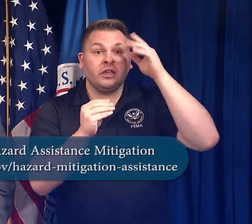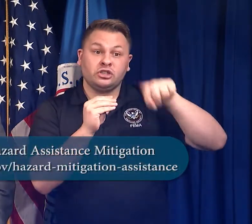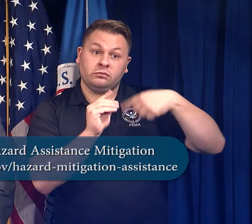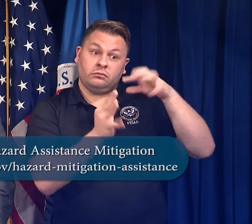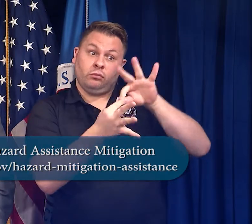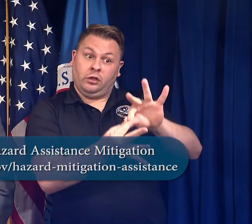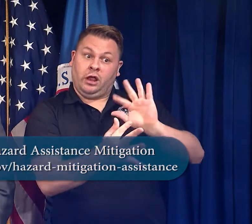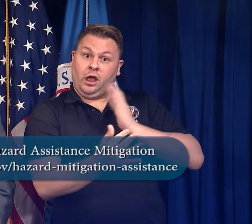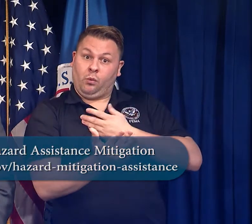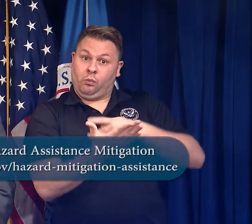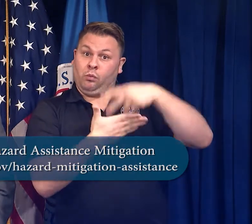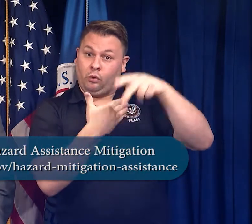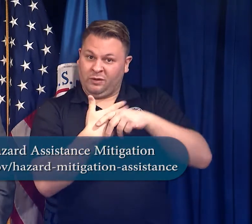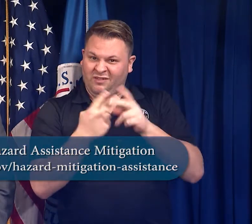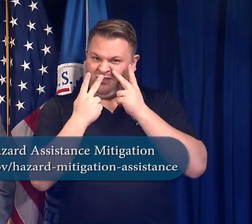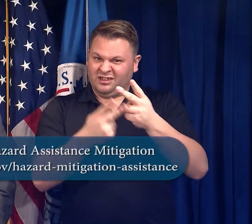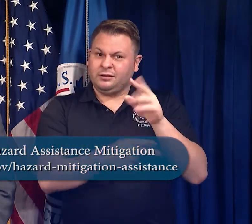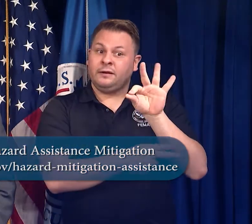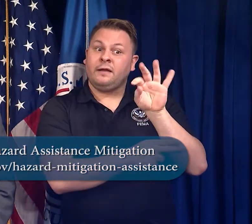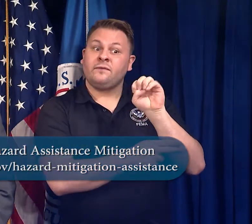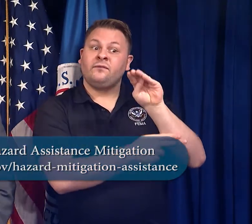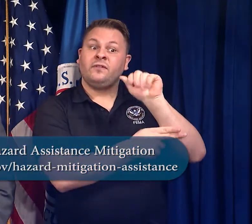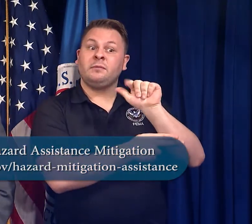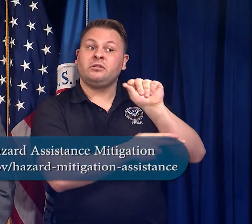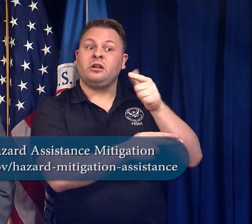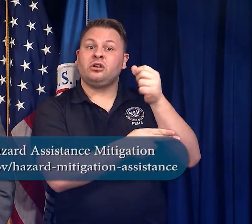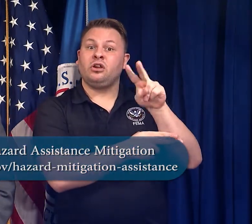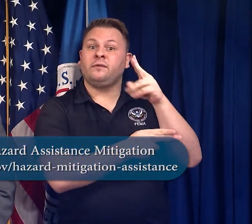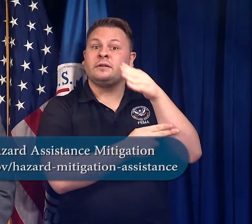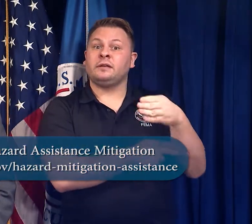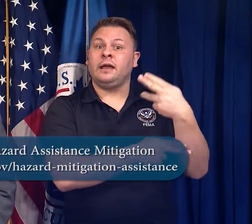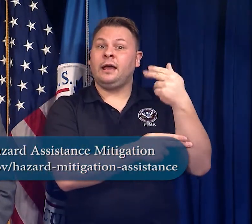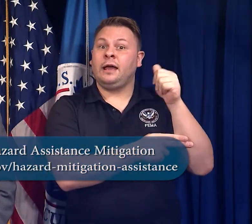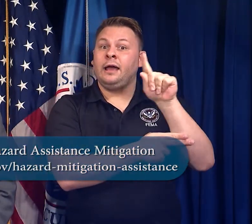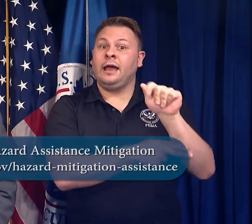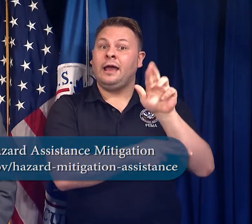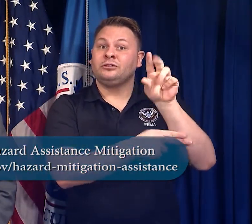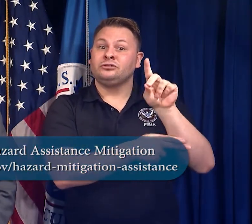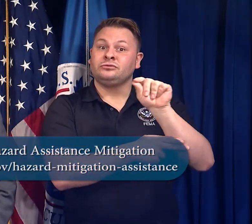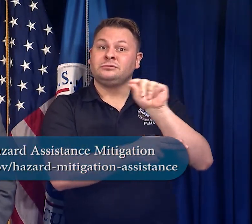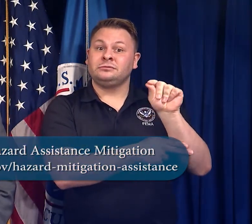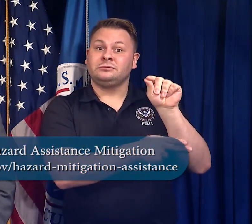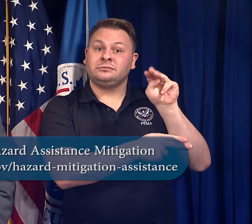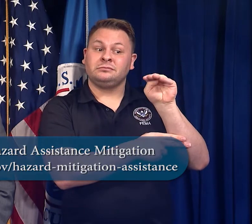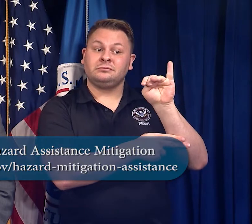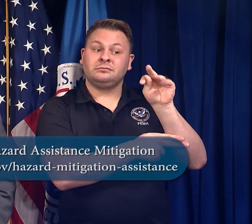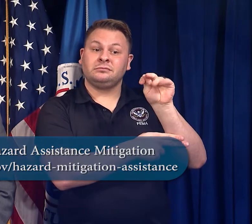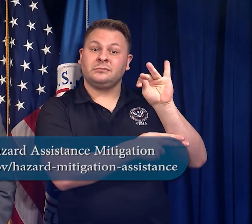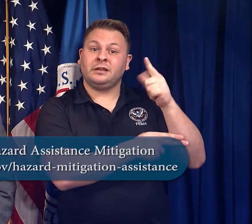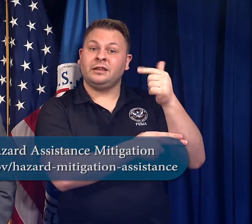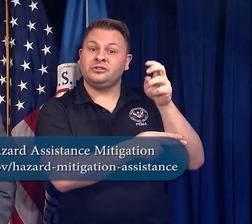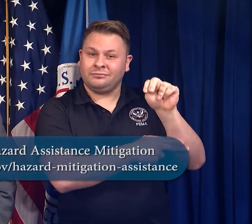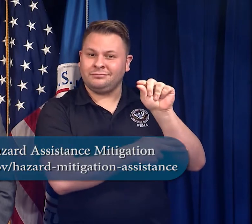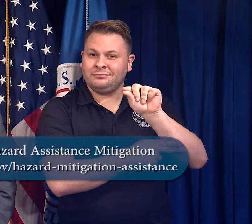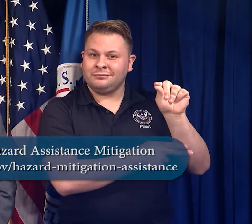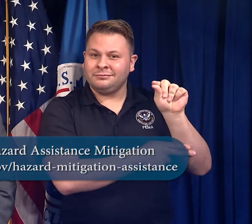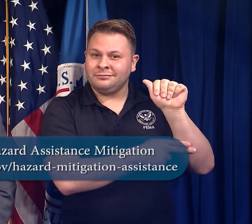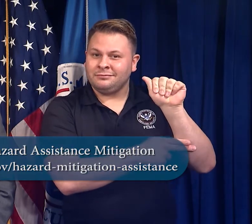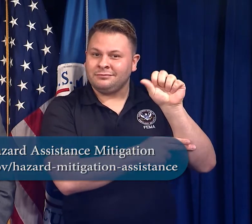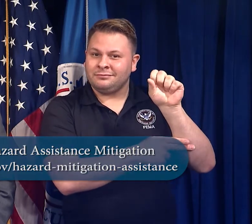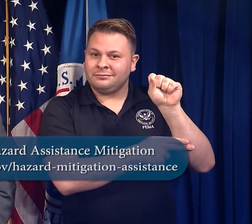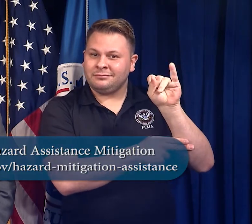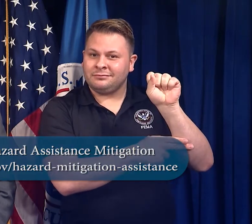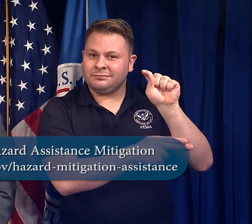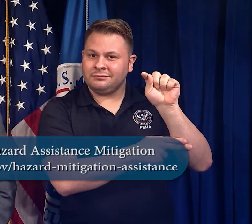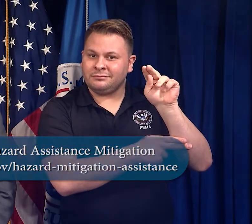please visit (see above).